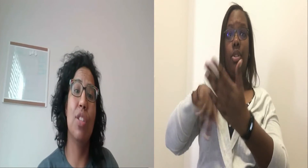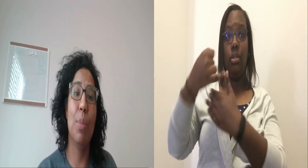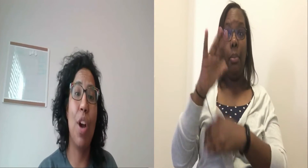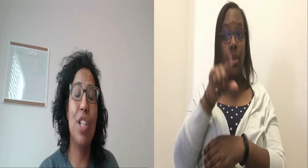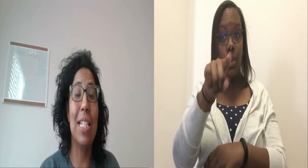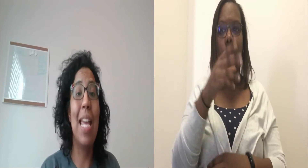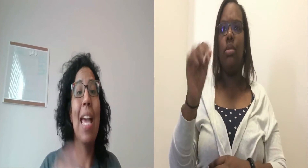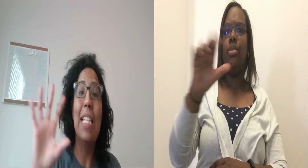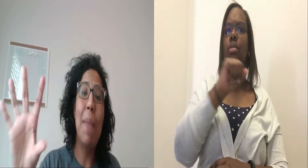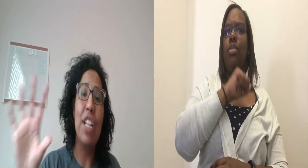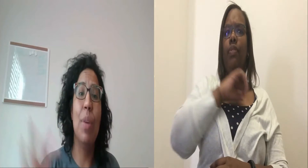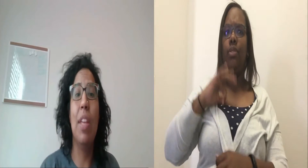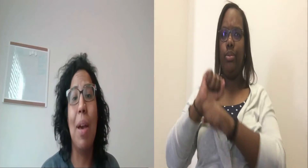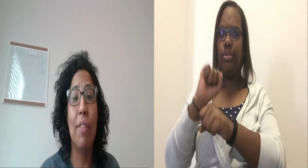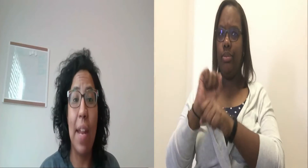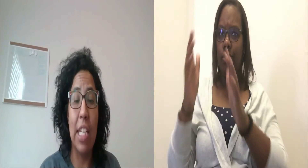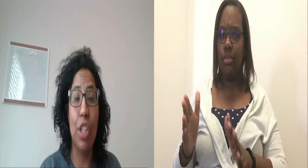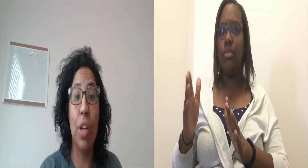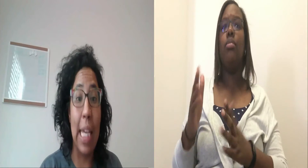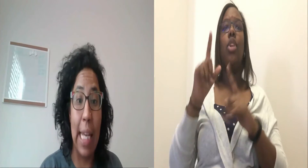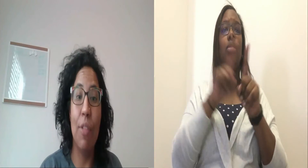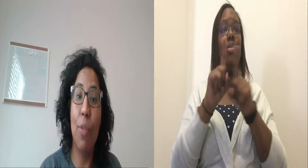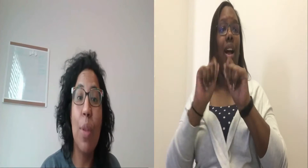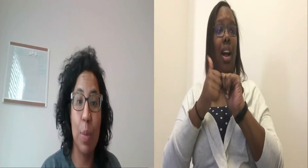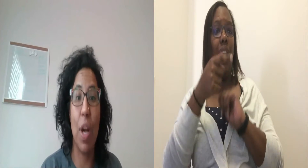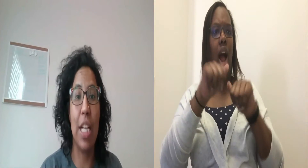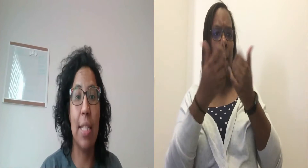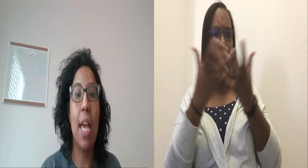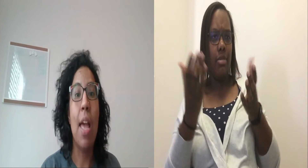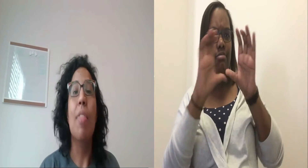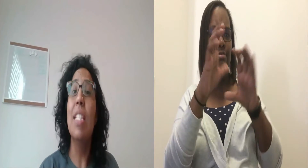certain projects is matching with the amount of funding you're getting for those projects this